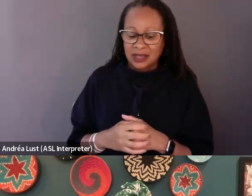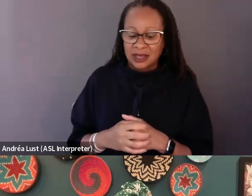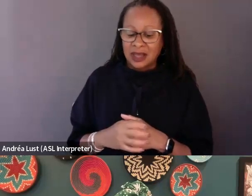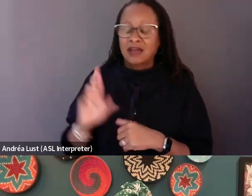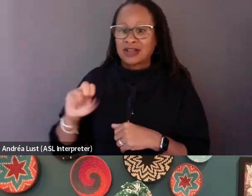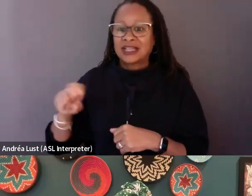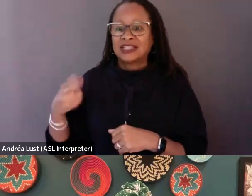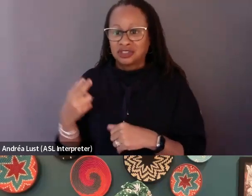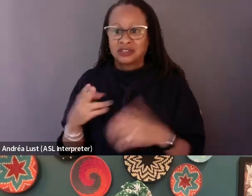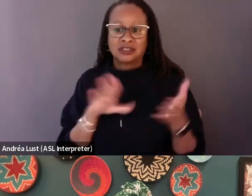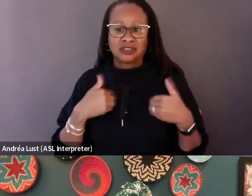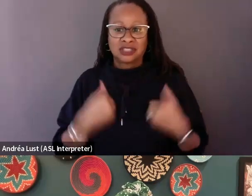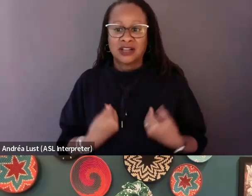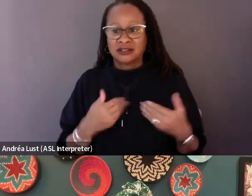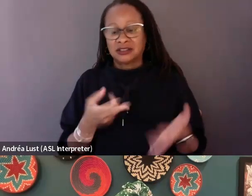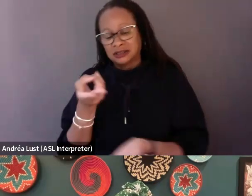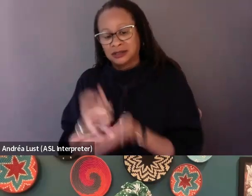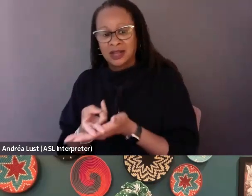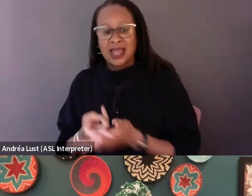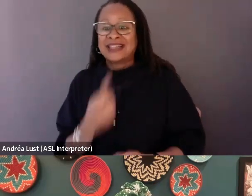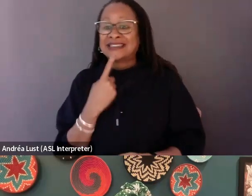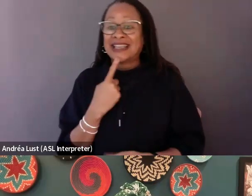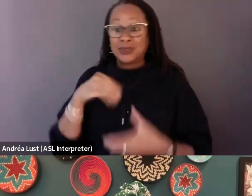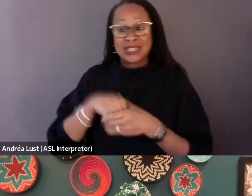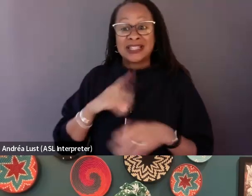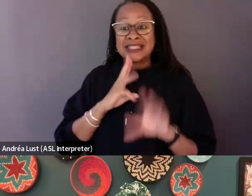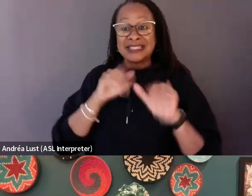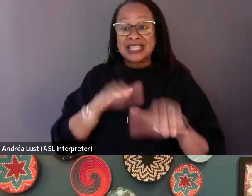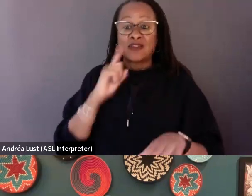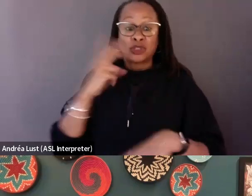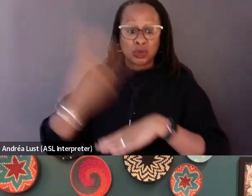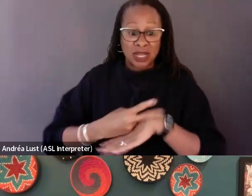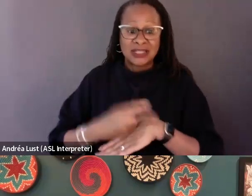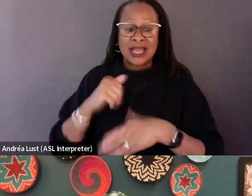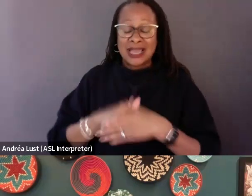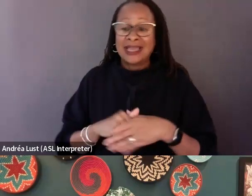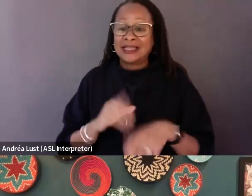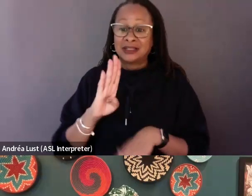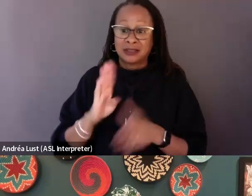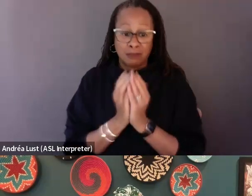And he tells me that he was in the sea for two days in his boats dumping the rain water out